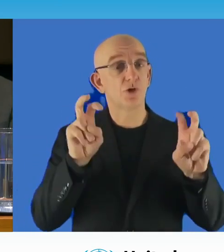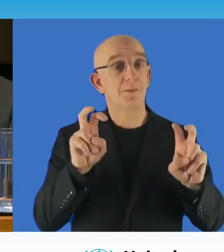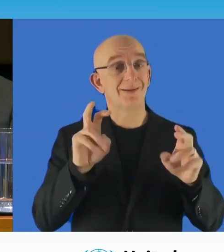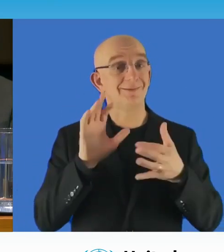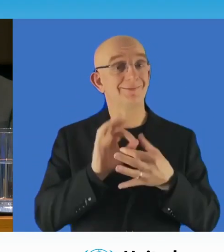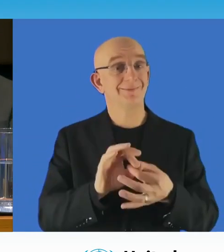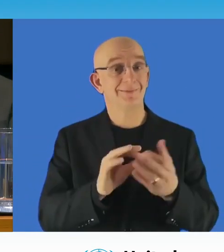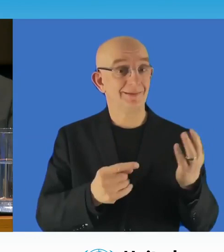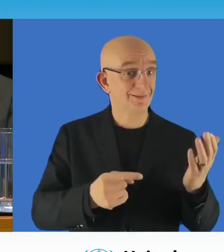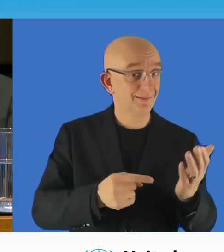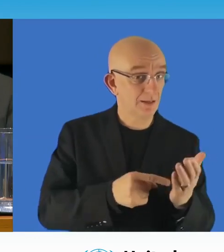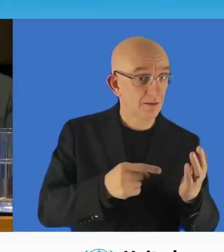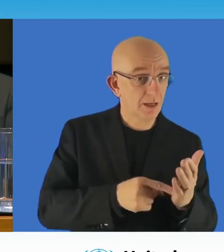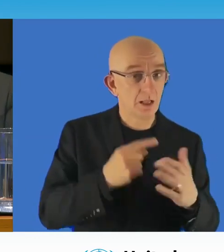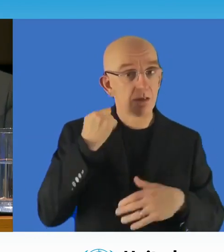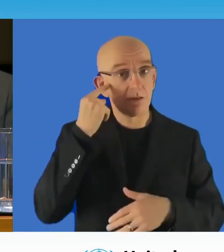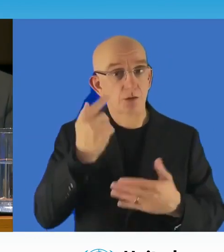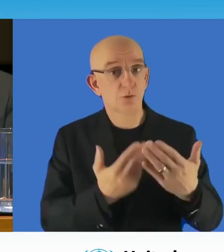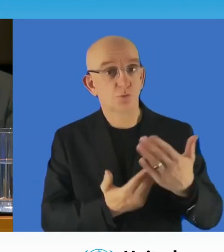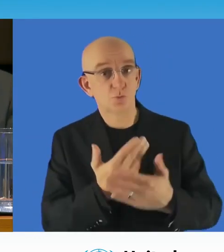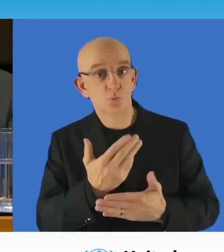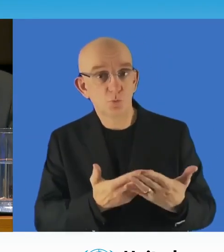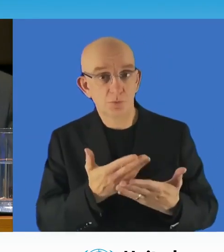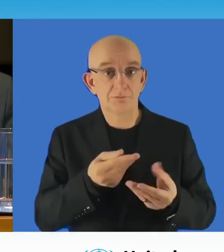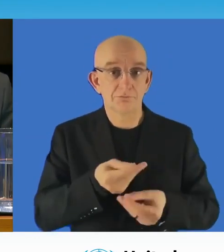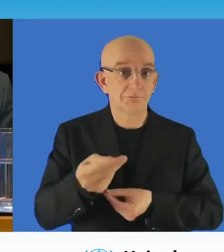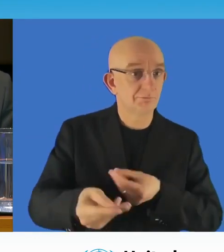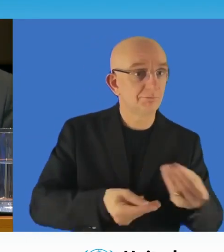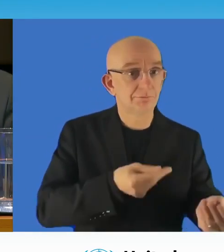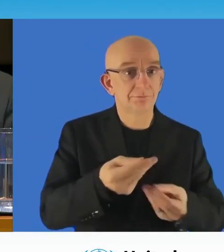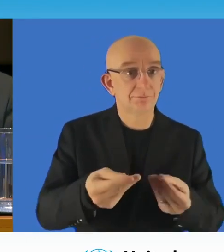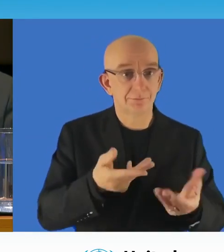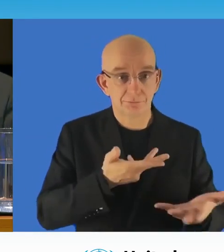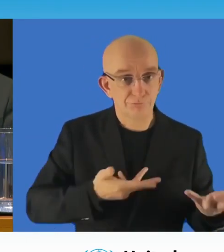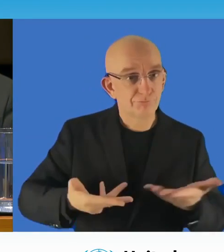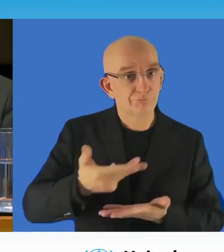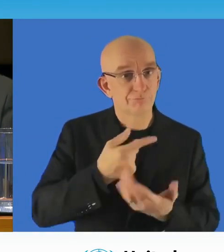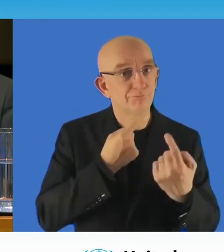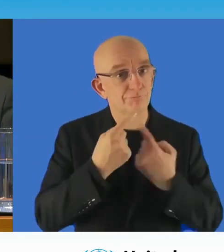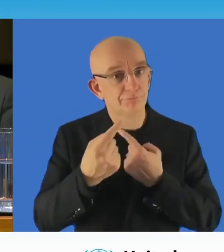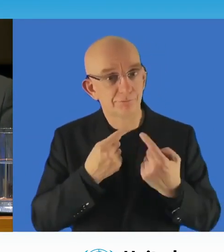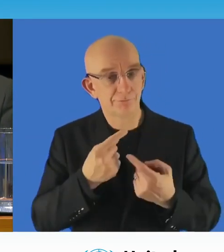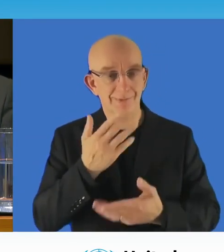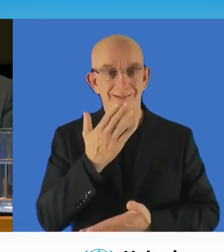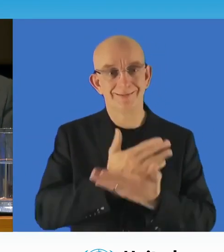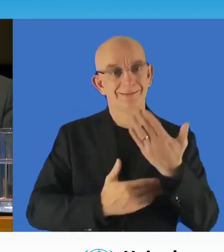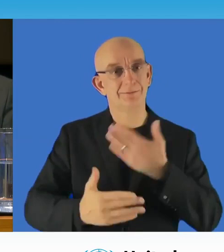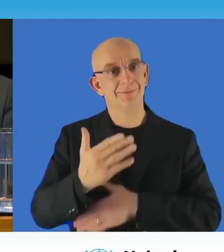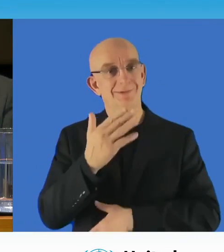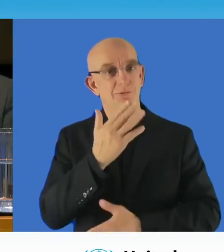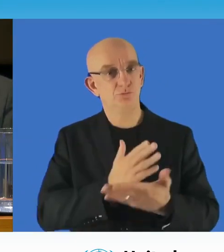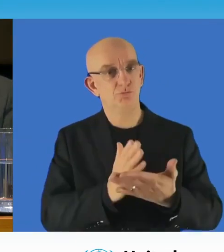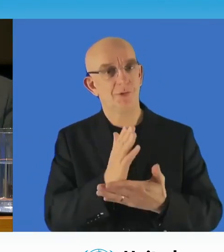transfer was debated from the disability rights perspective indeed the the sub theme of this